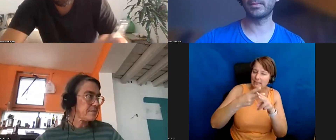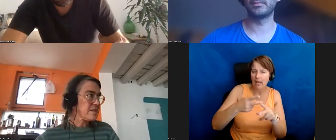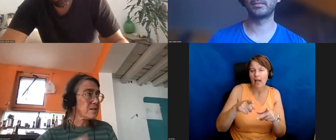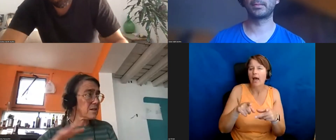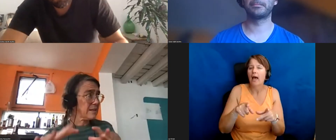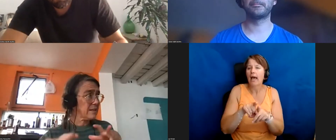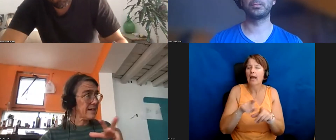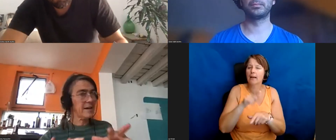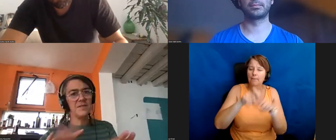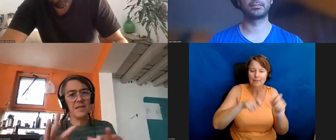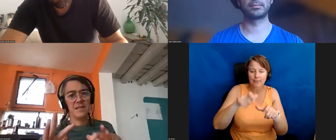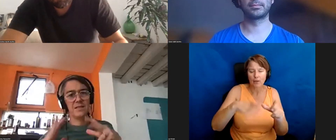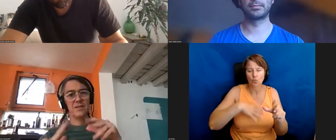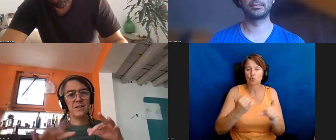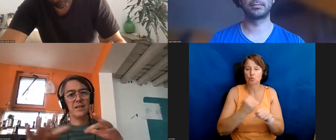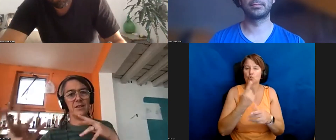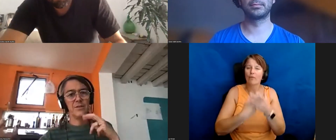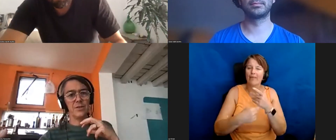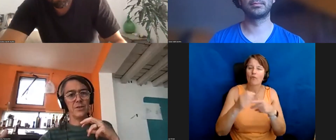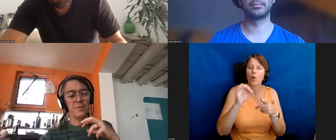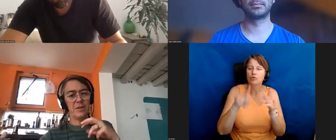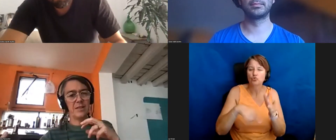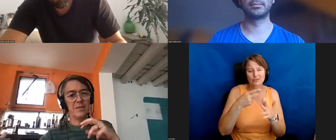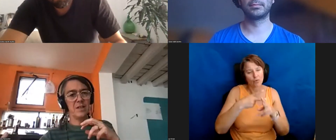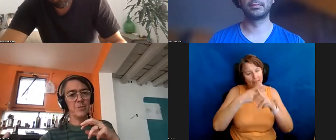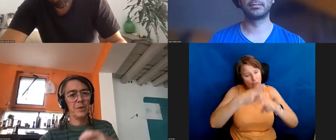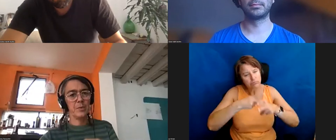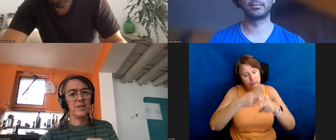And so, they kind of tended to the site over the periods of time when we weren't there.